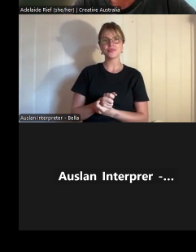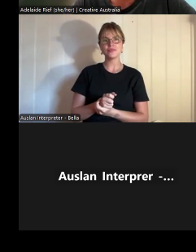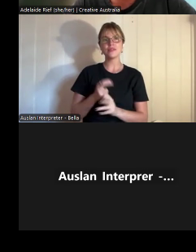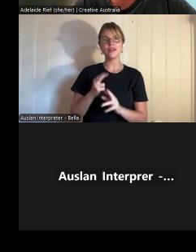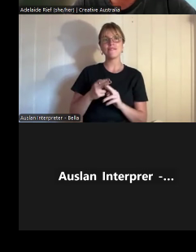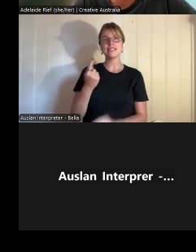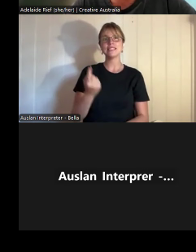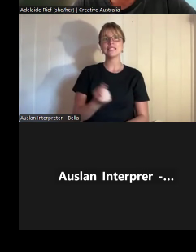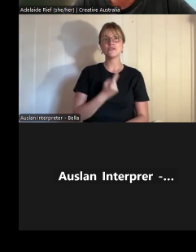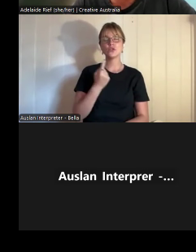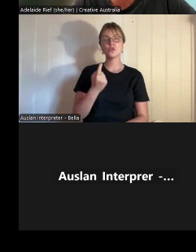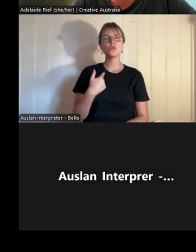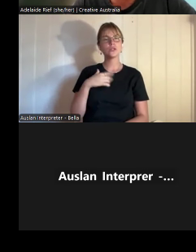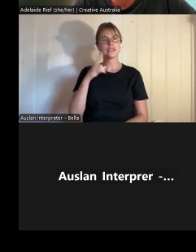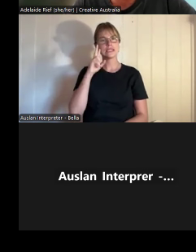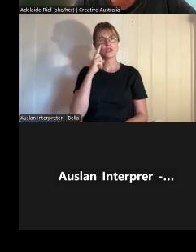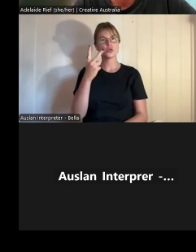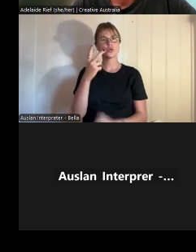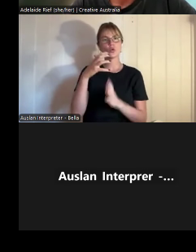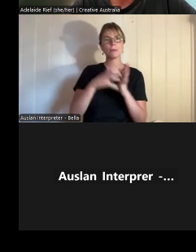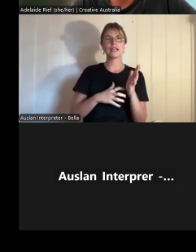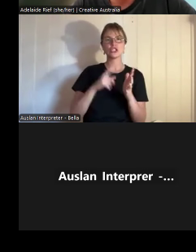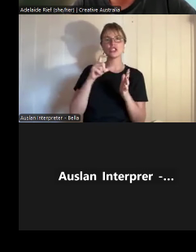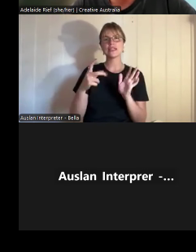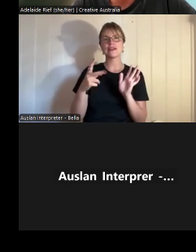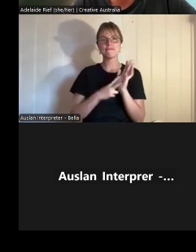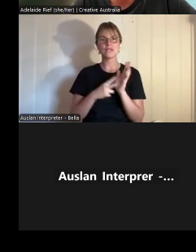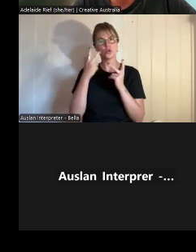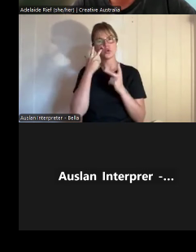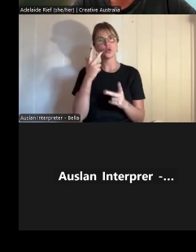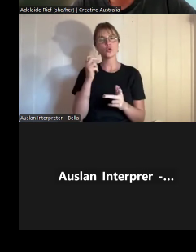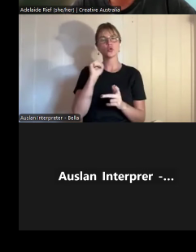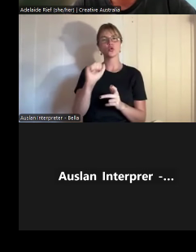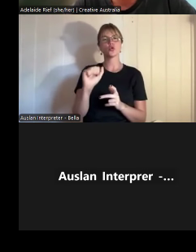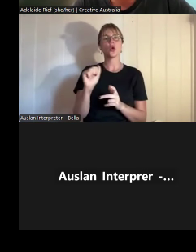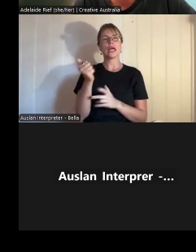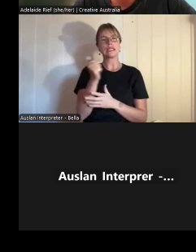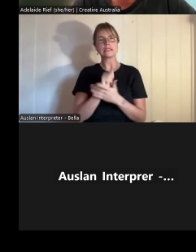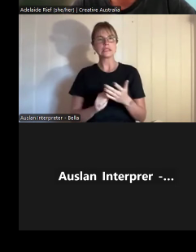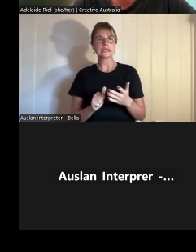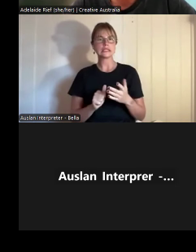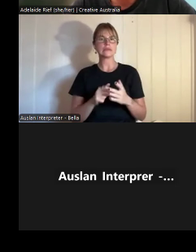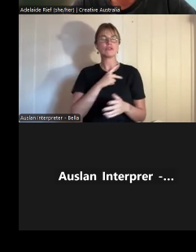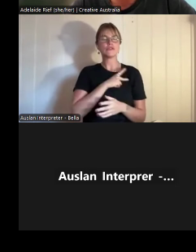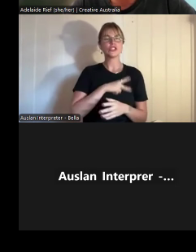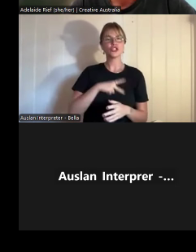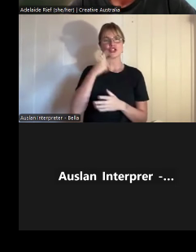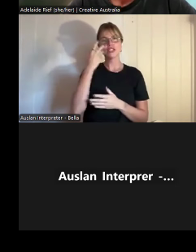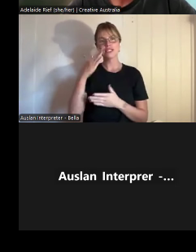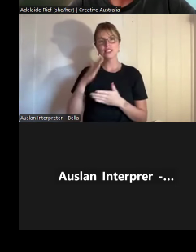we would like to see a two page CV that shows your relevant artistic and professional experience. So